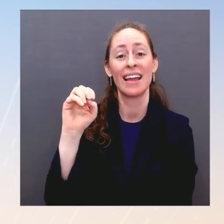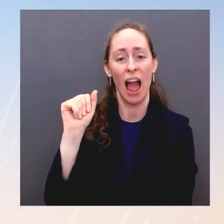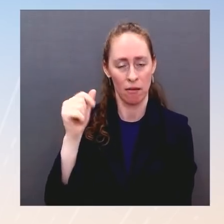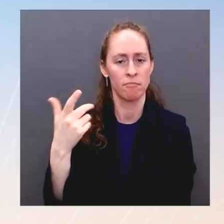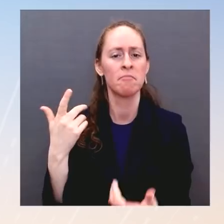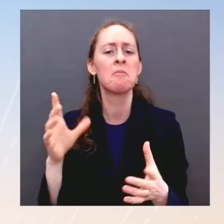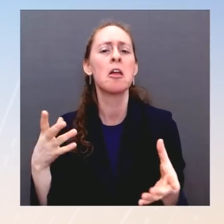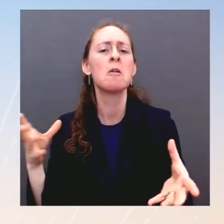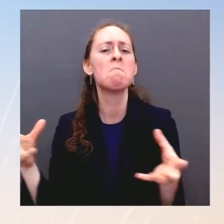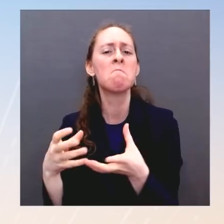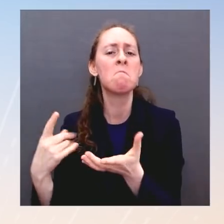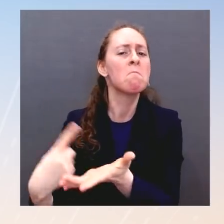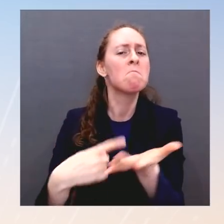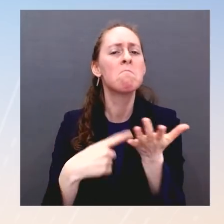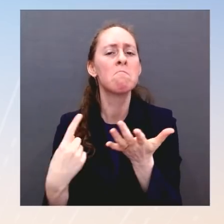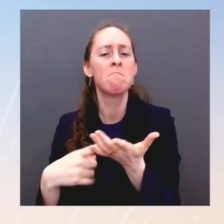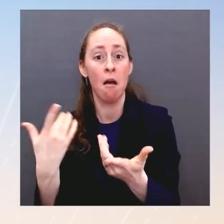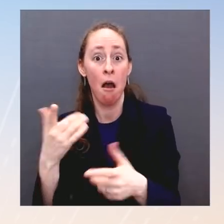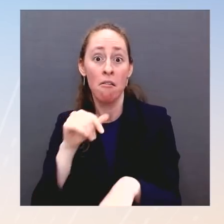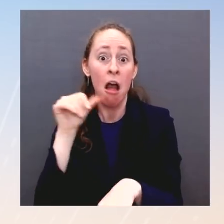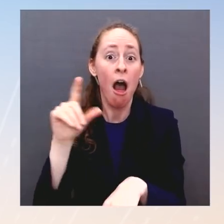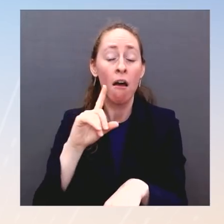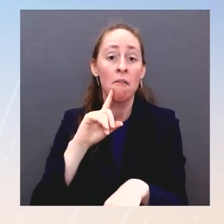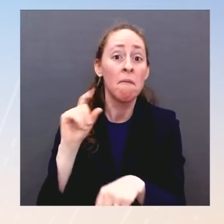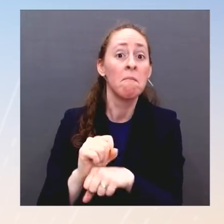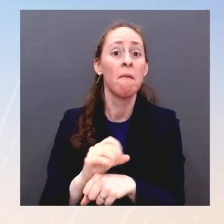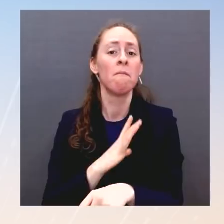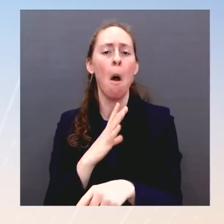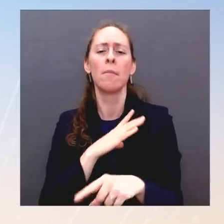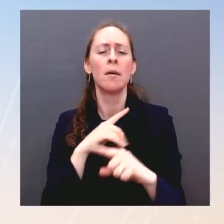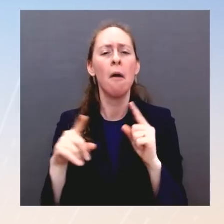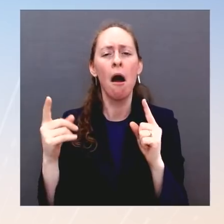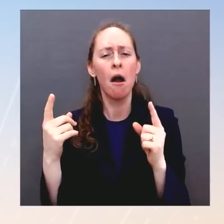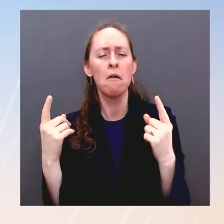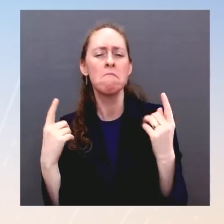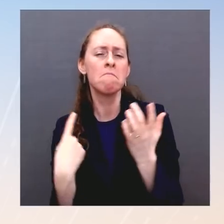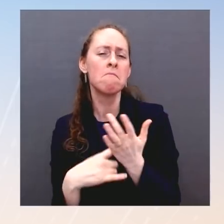to help address any volatility in the global markets